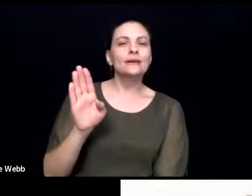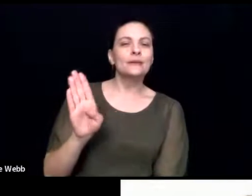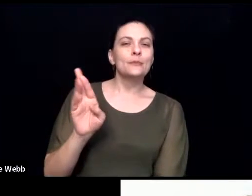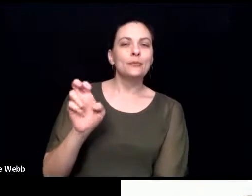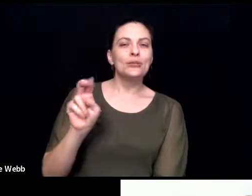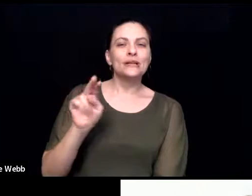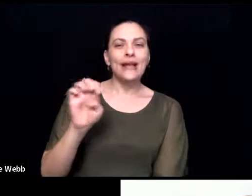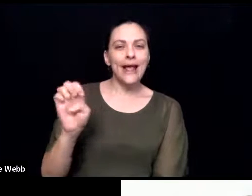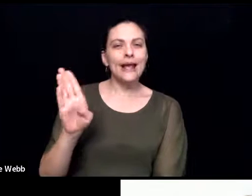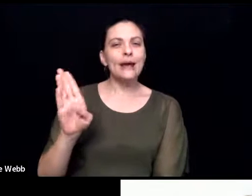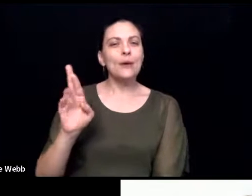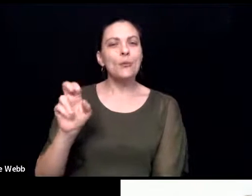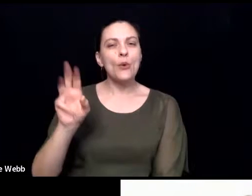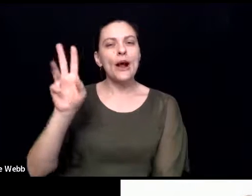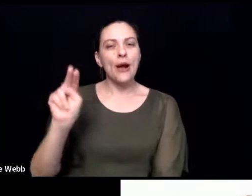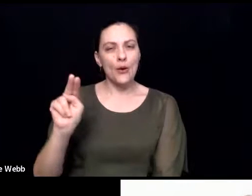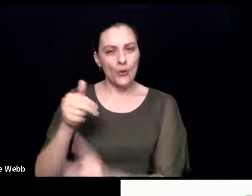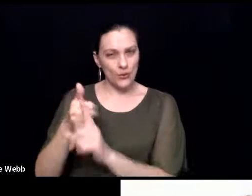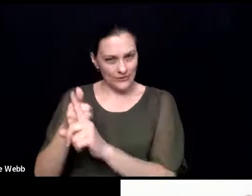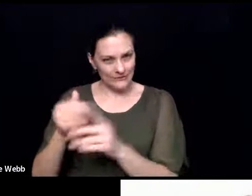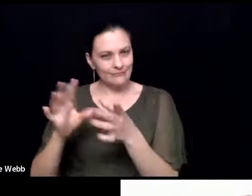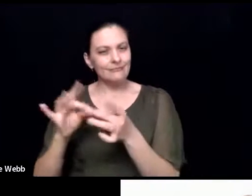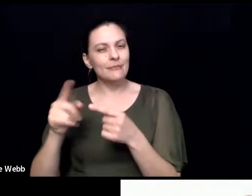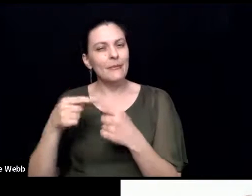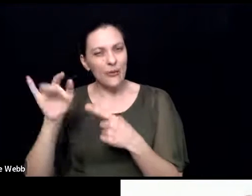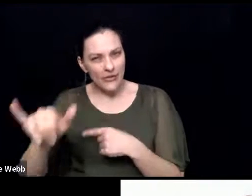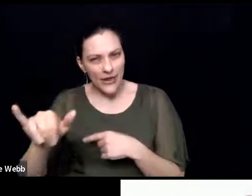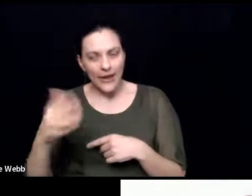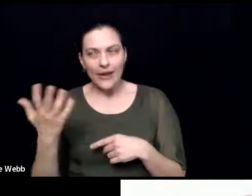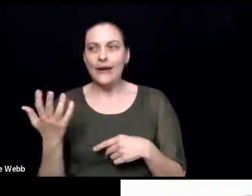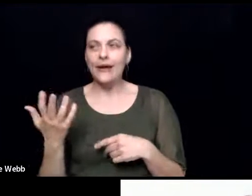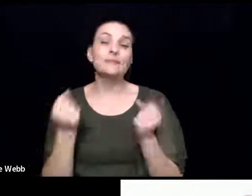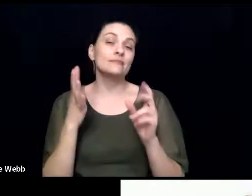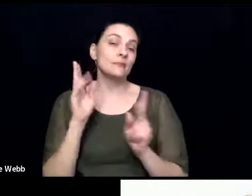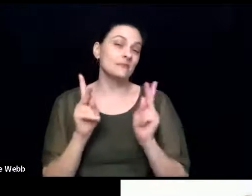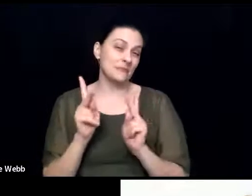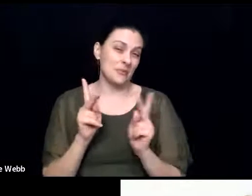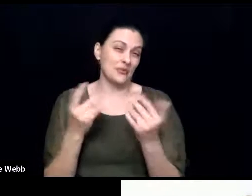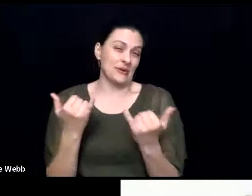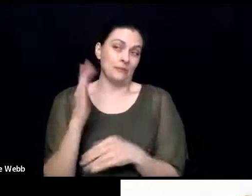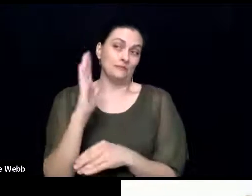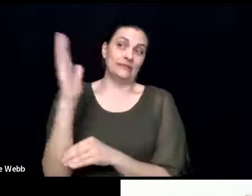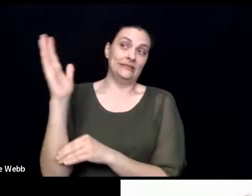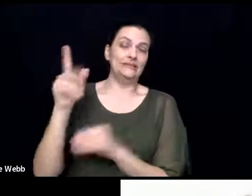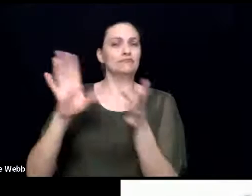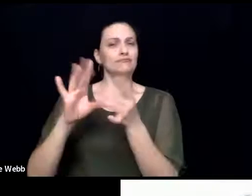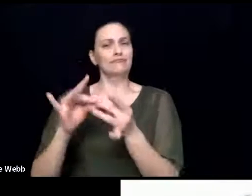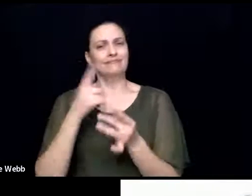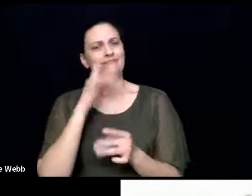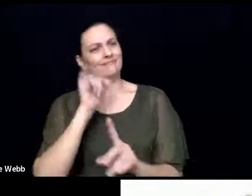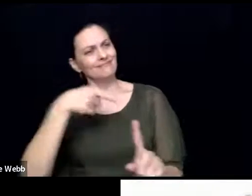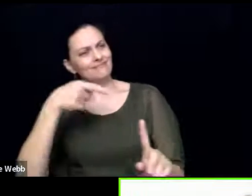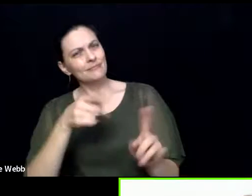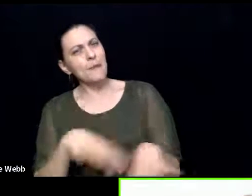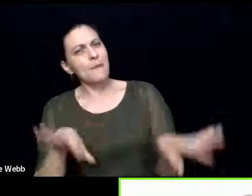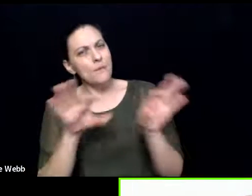make mistakes is critical to this process of reconciliation. MELINDA EPLER: Yeah, yeah, and